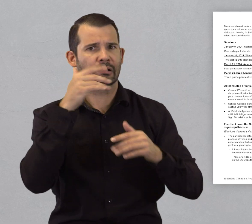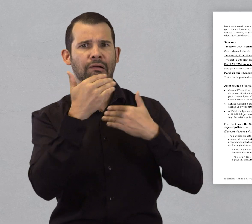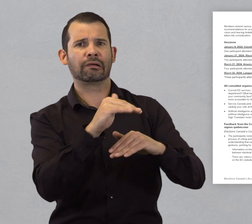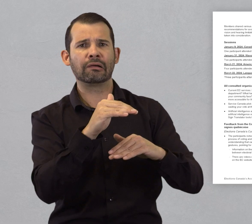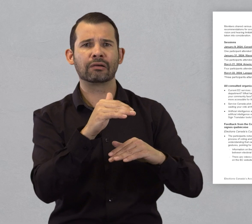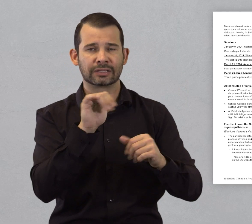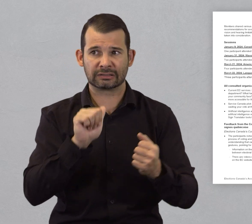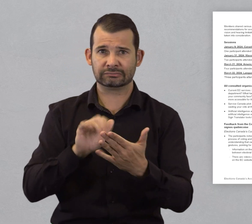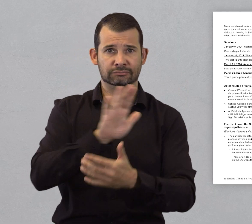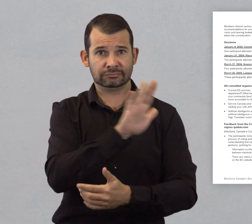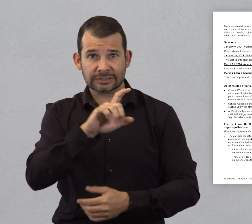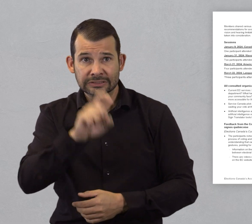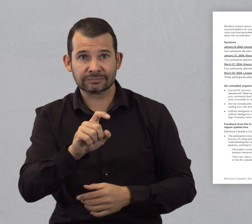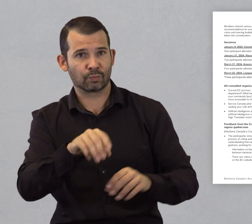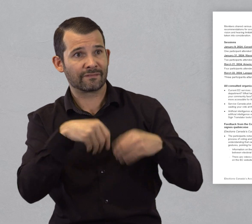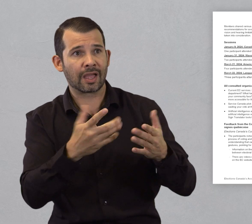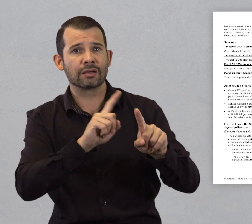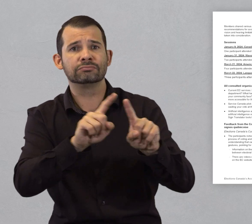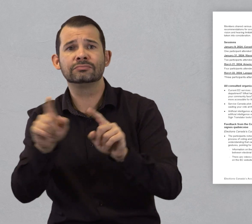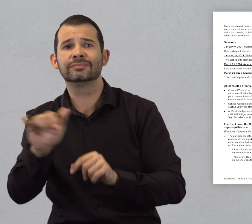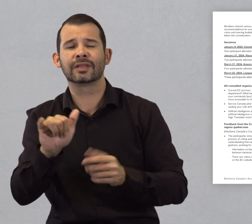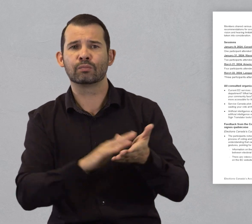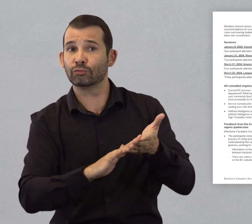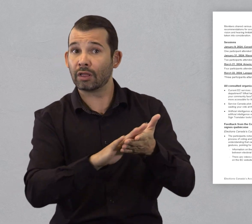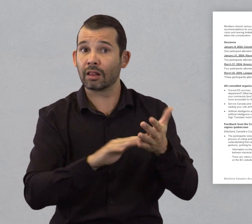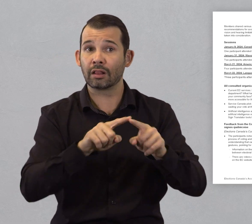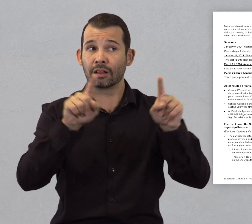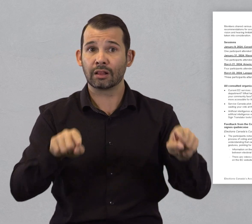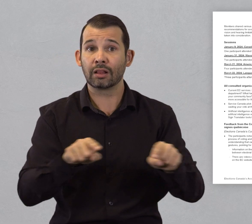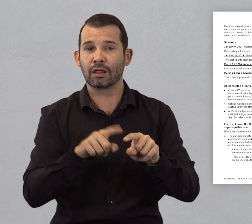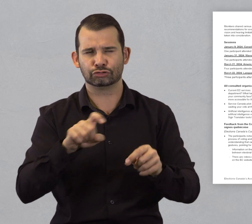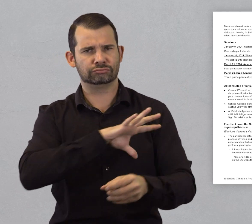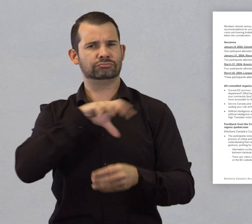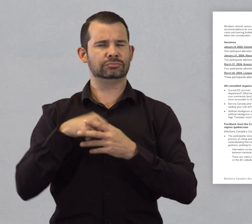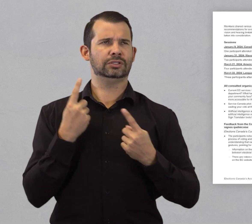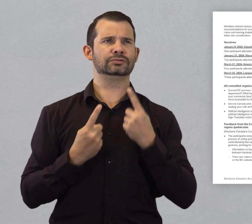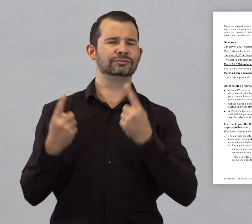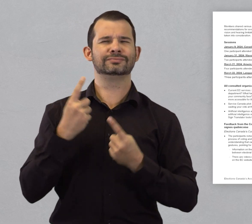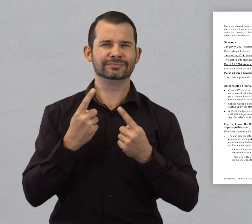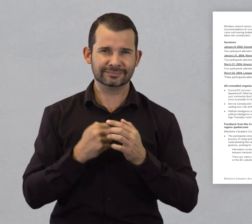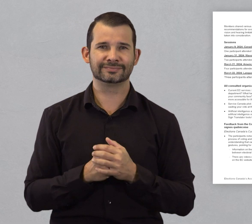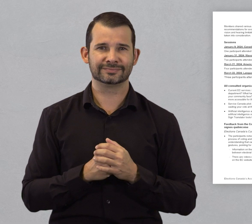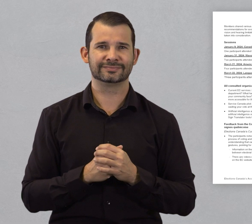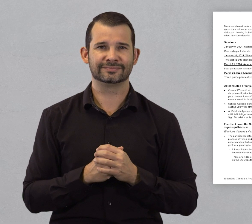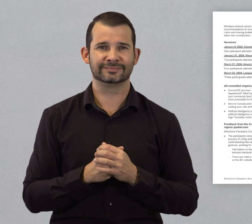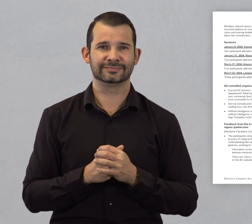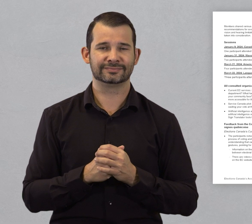their needs and providing things like braille displays should be taken into consideration.